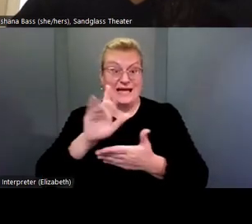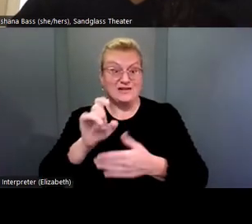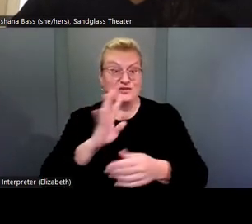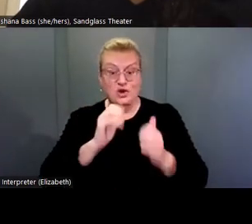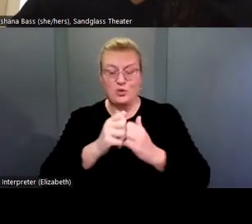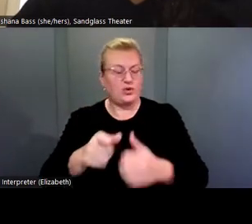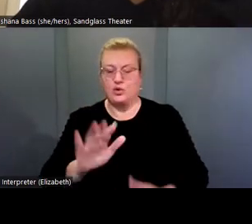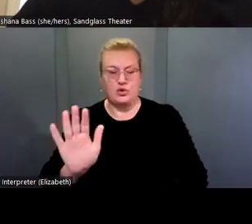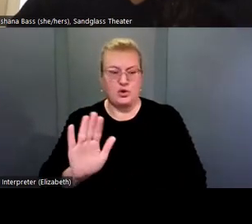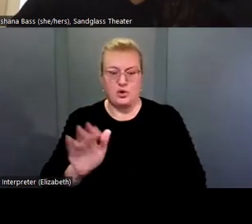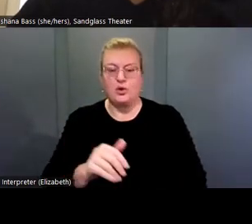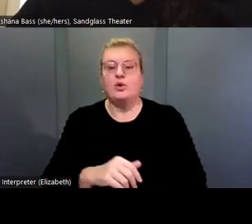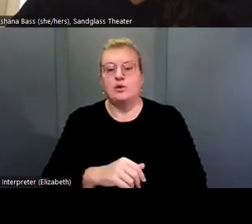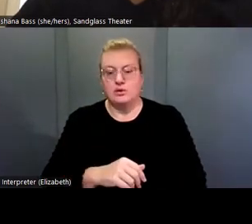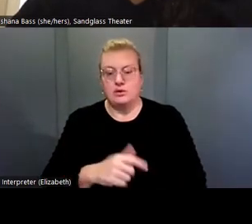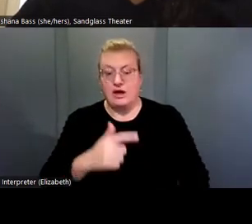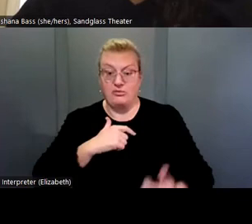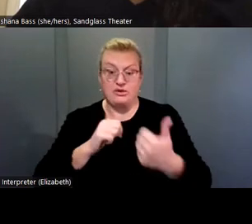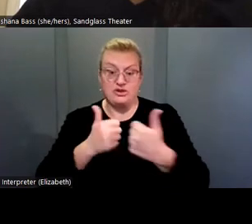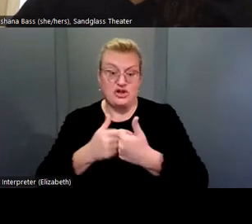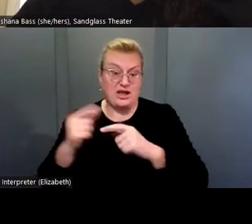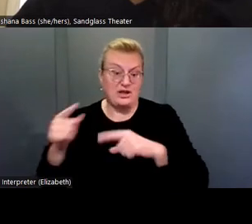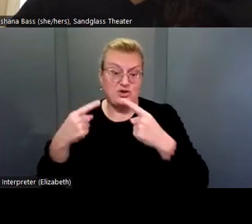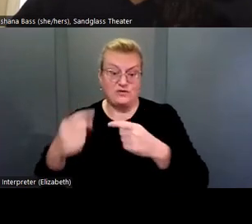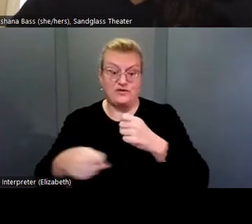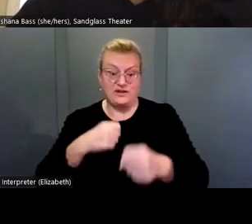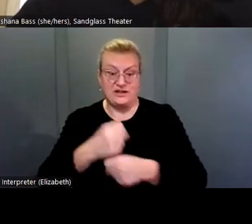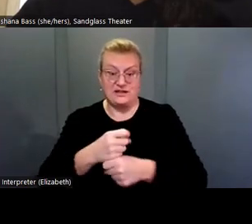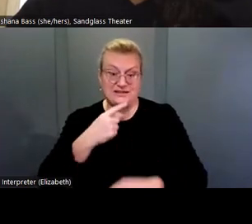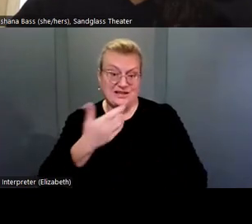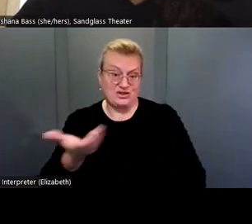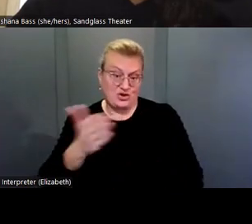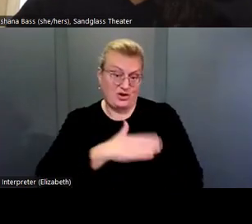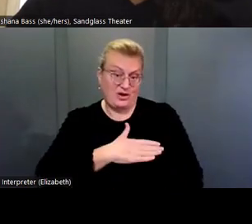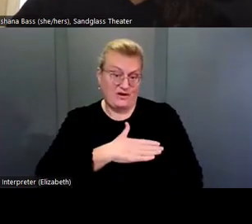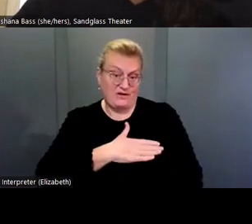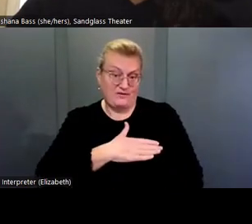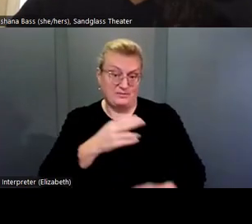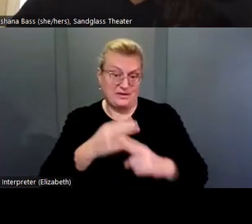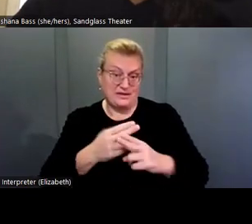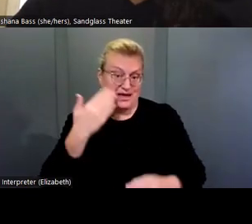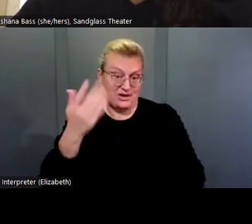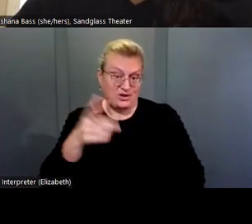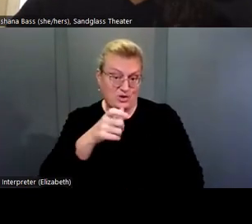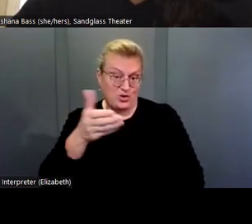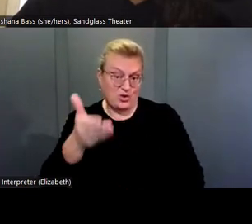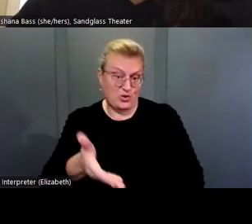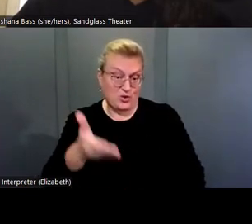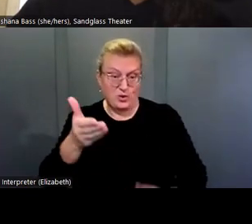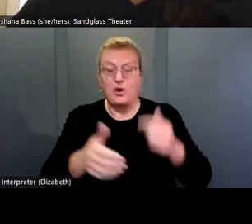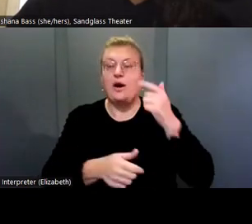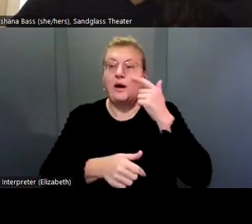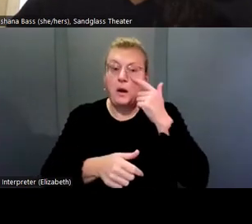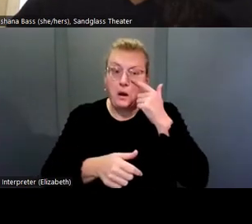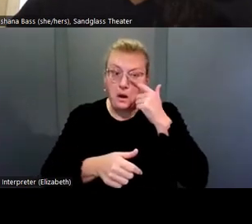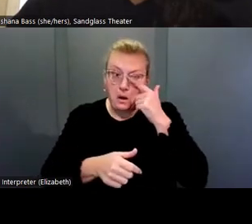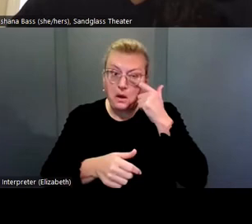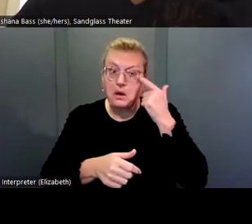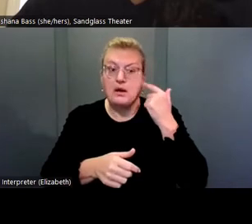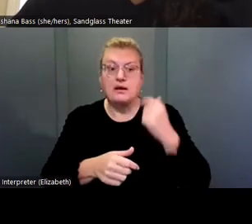Now, I have been challenged over the years with some people saying, "You're covering up your name tag and I don't know who you are," but it is sort of...